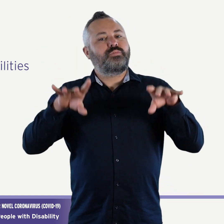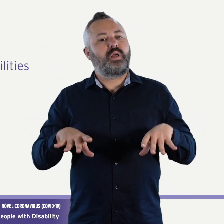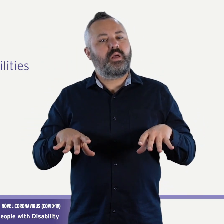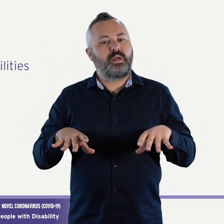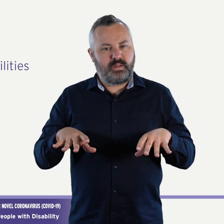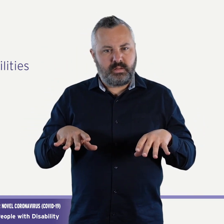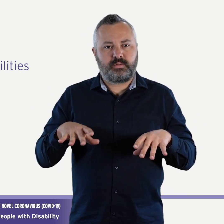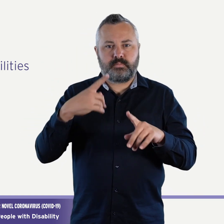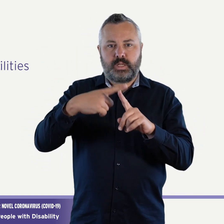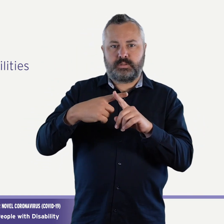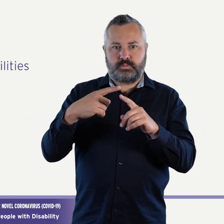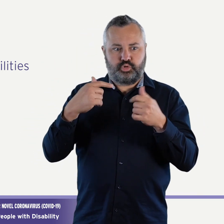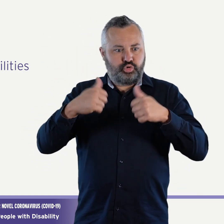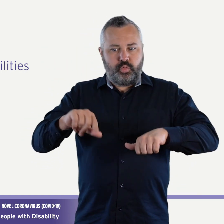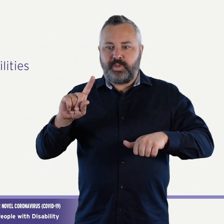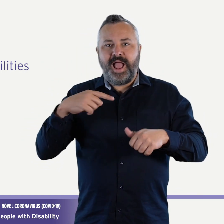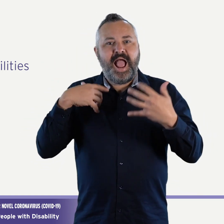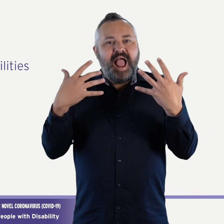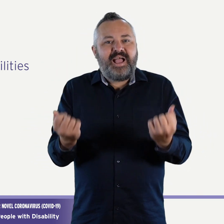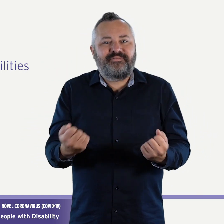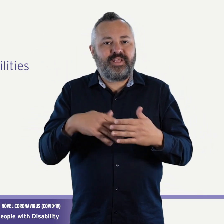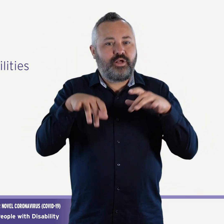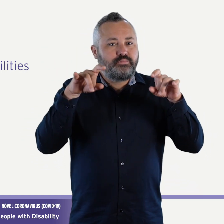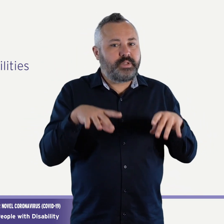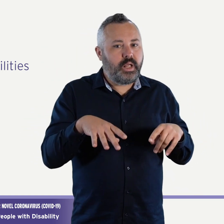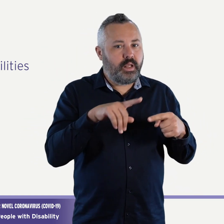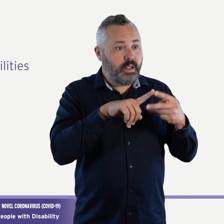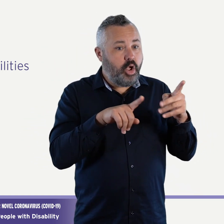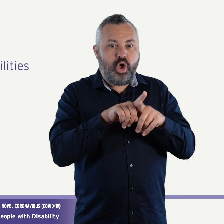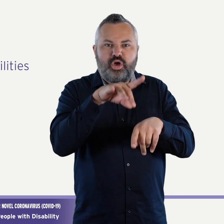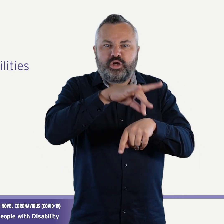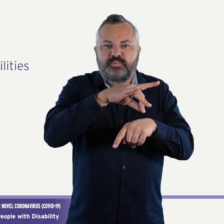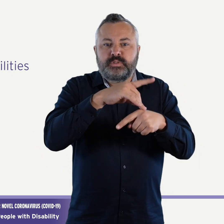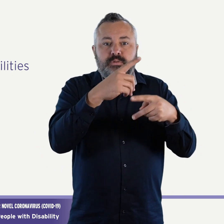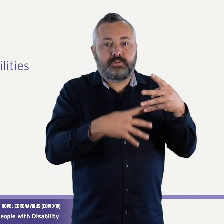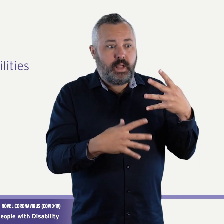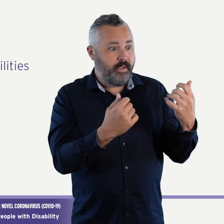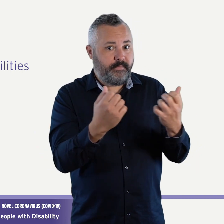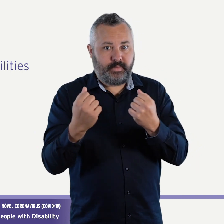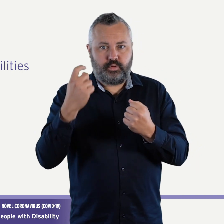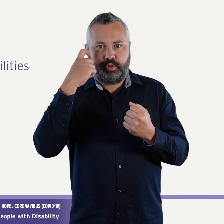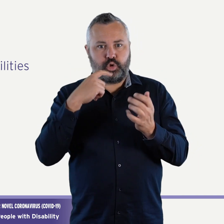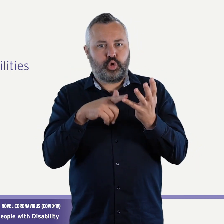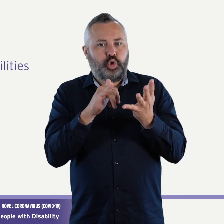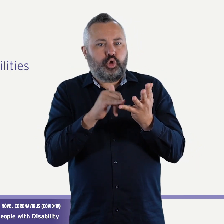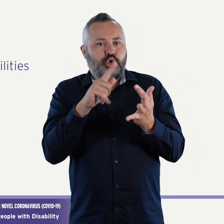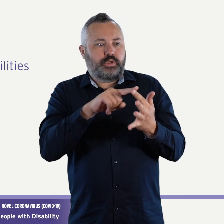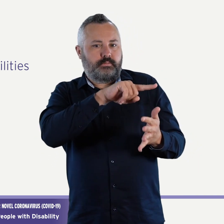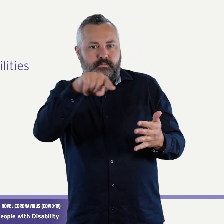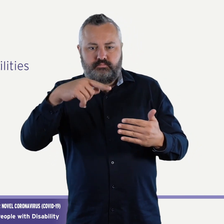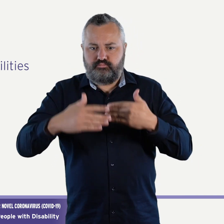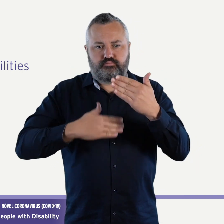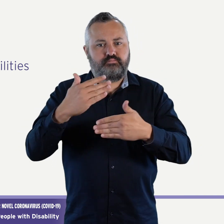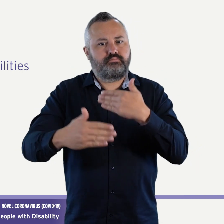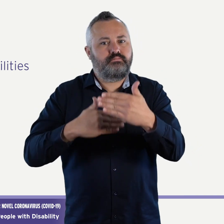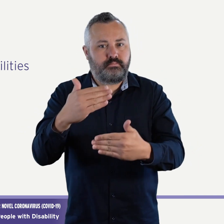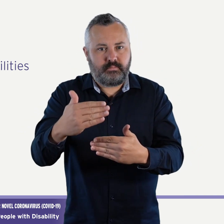outbreak measures and allocate available national health resources across the country.